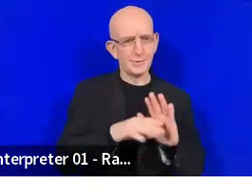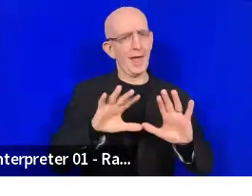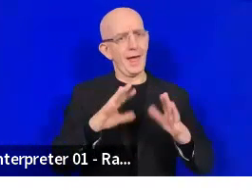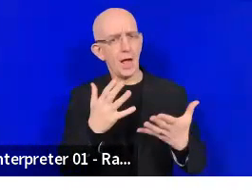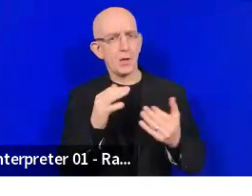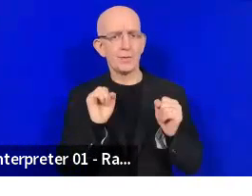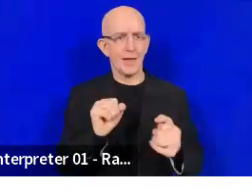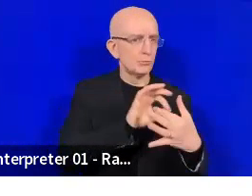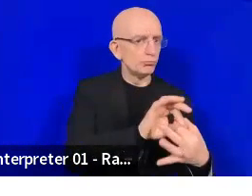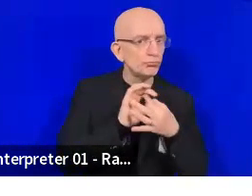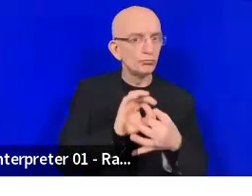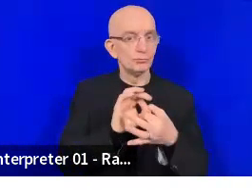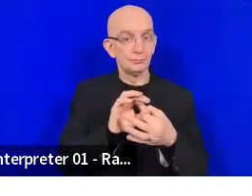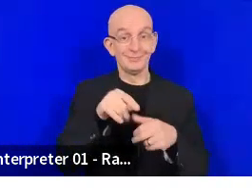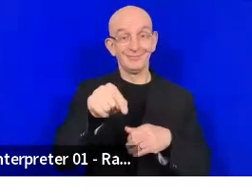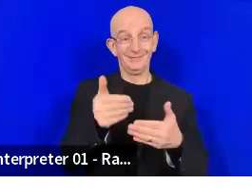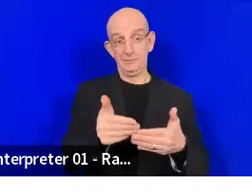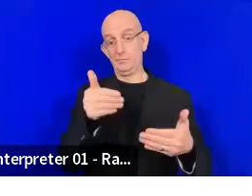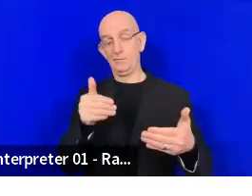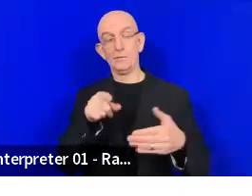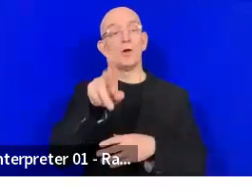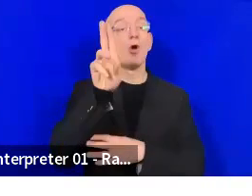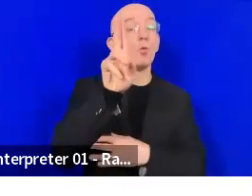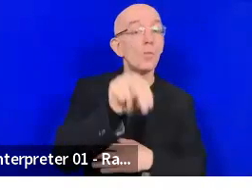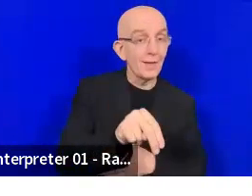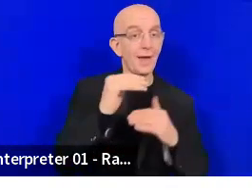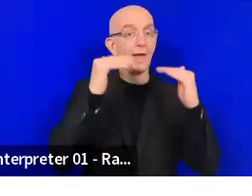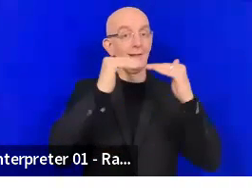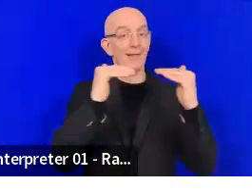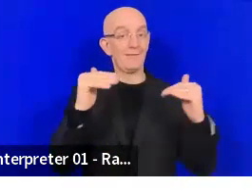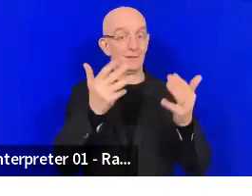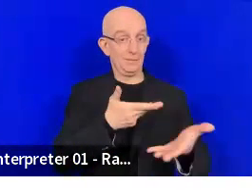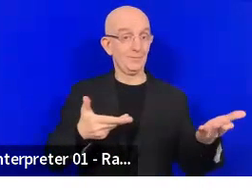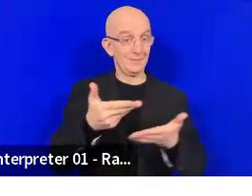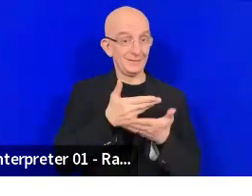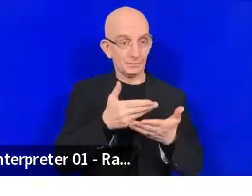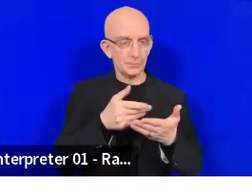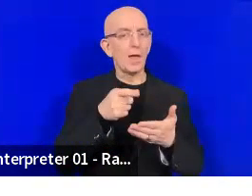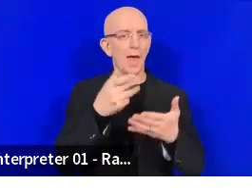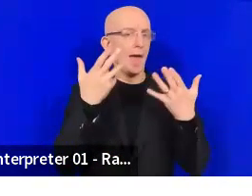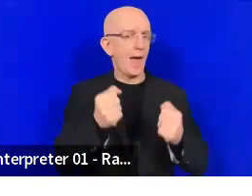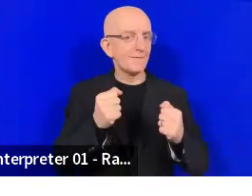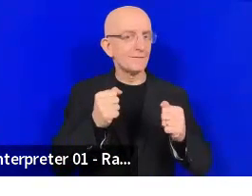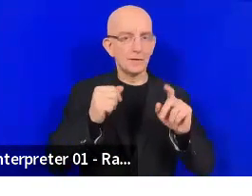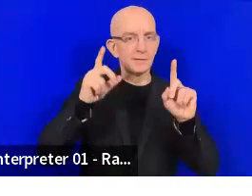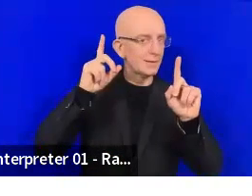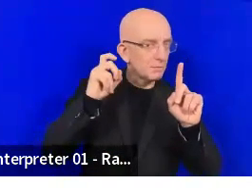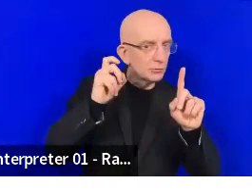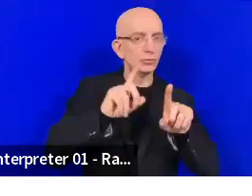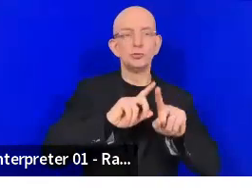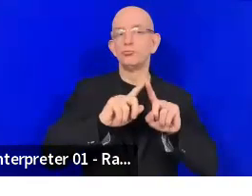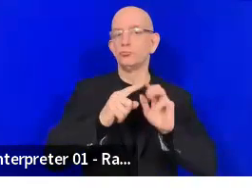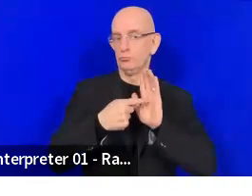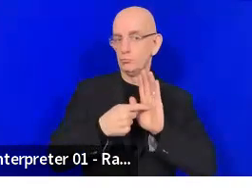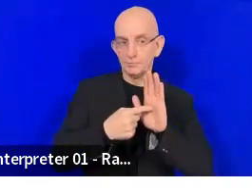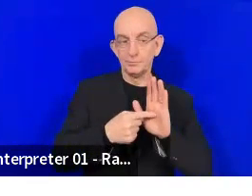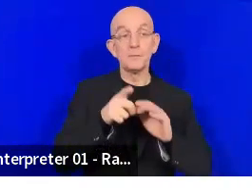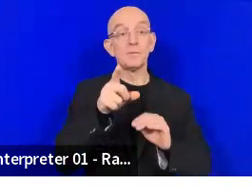If you want to see final example, please feel the UHC2023 Twitter accounts and the CZM Twitter.